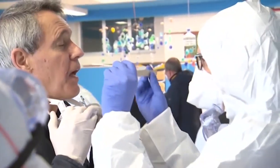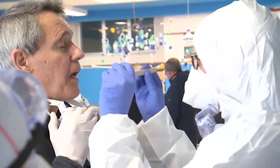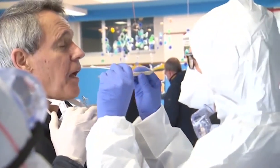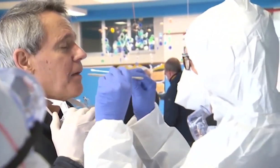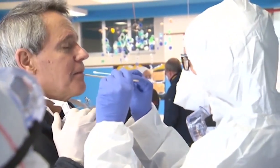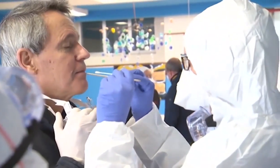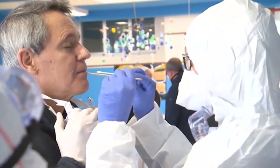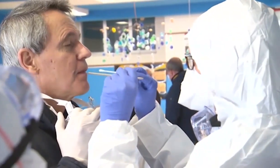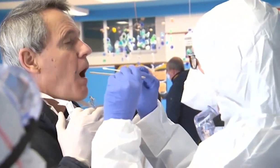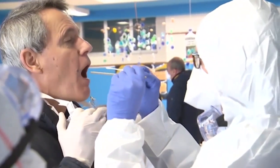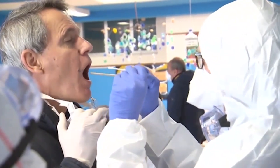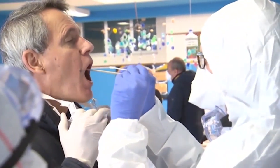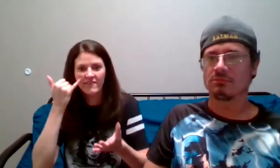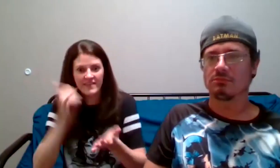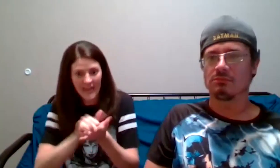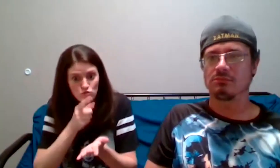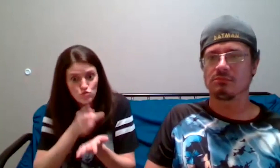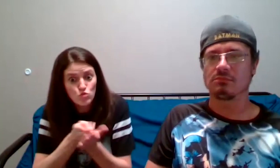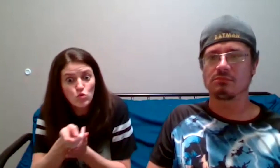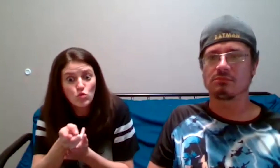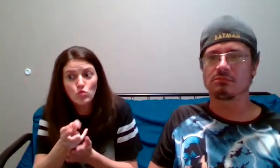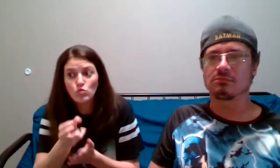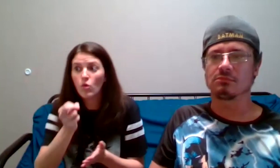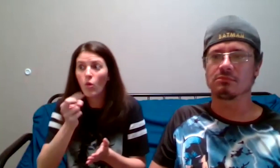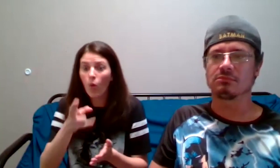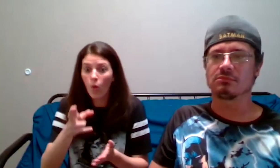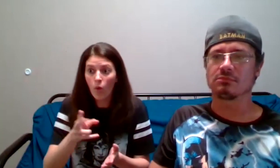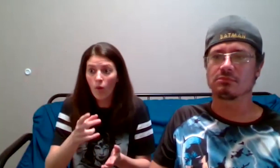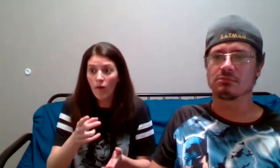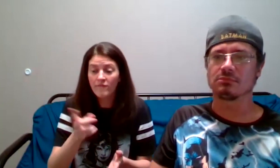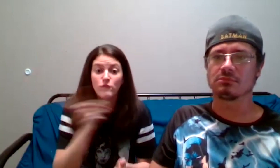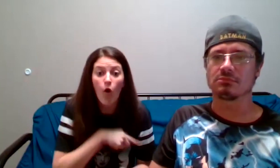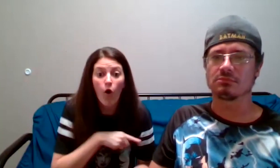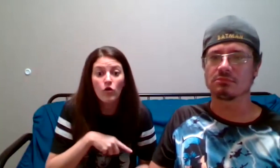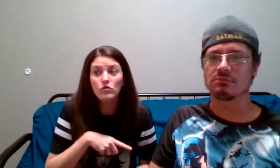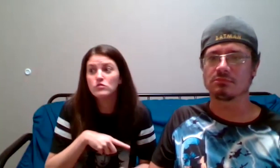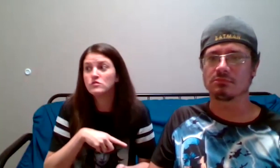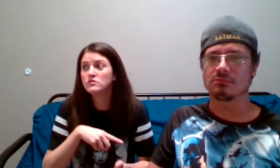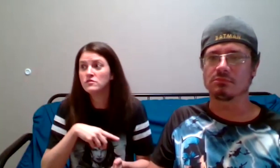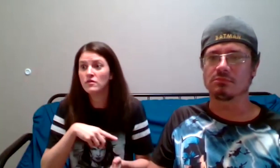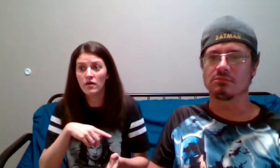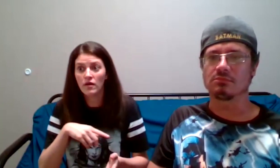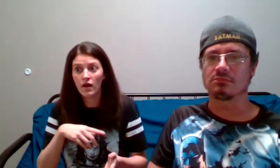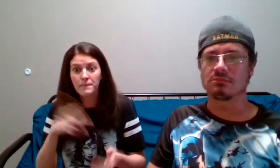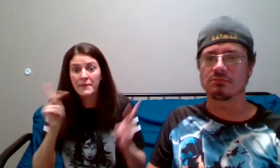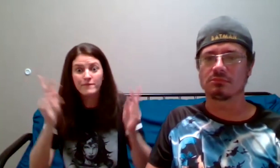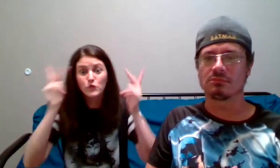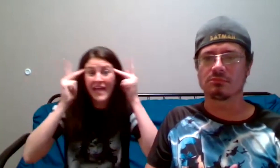RECEIVING THE INFORMATION THEY NEEDED. (Steve Evans translating for Cody and Melissa)"People became paranoid and there was a lot of confusion about the information and what was right and what was wrong. There were things we needed to understand."(Alexandra Meachum)